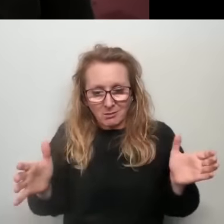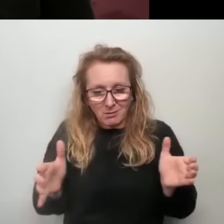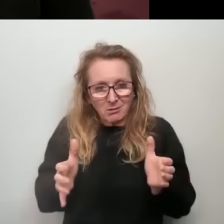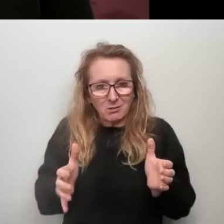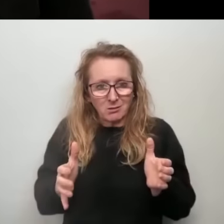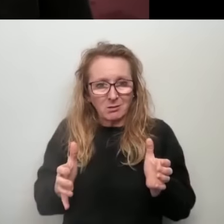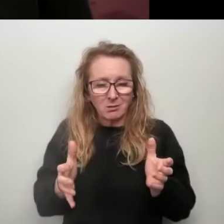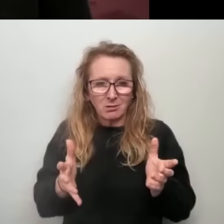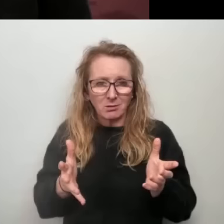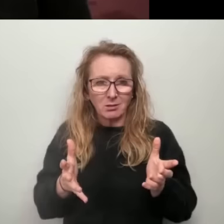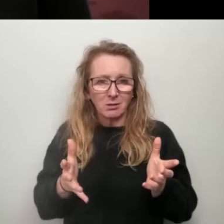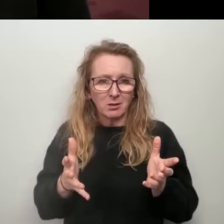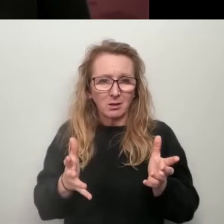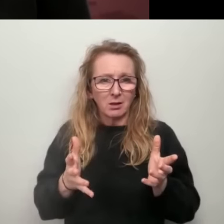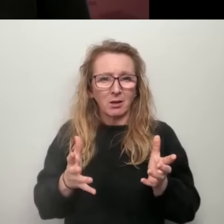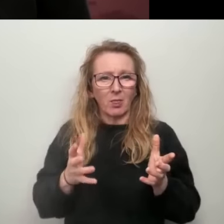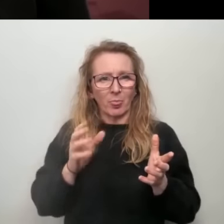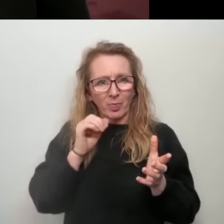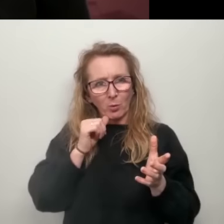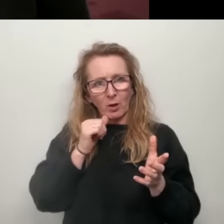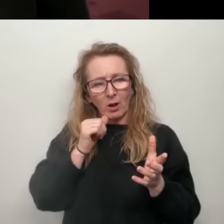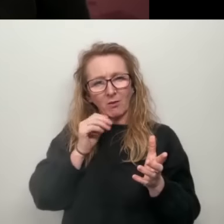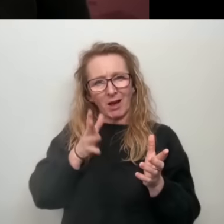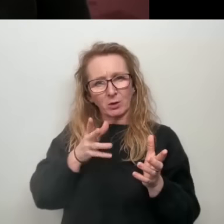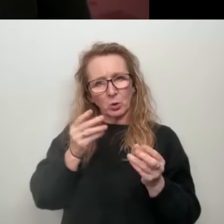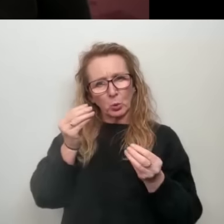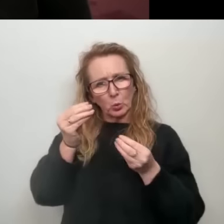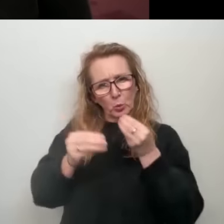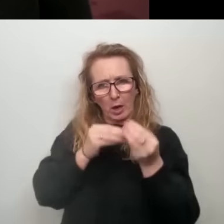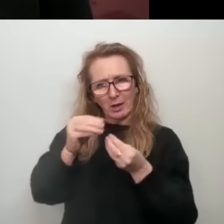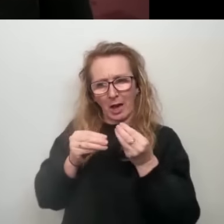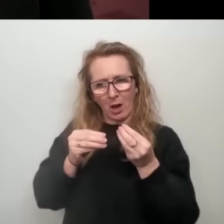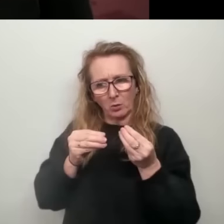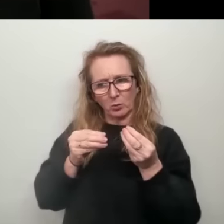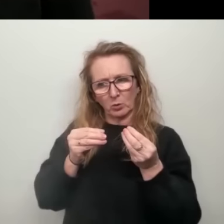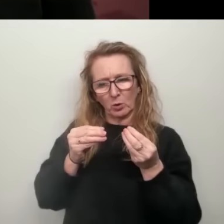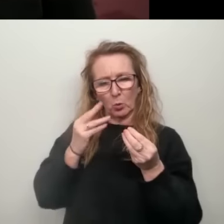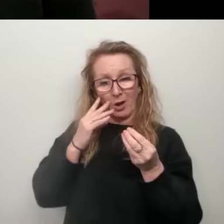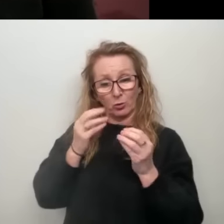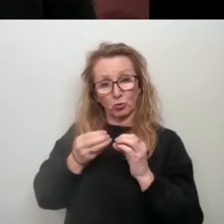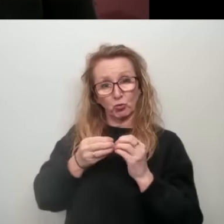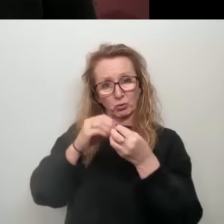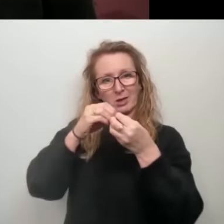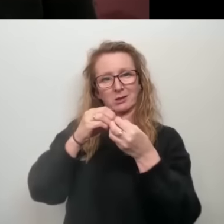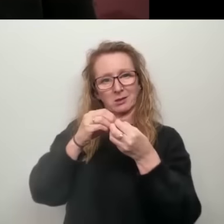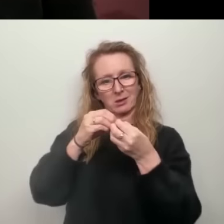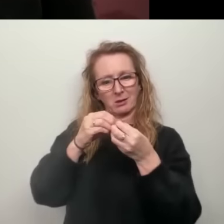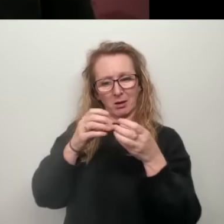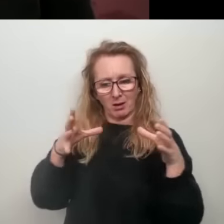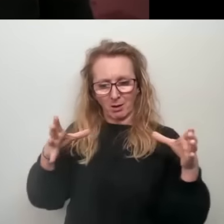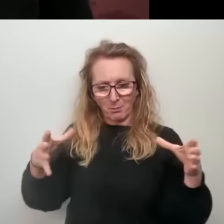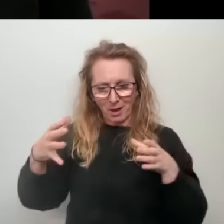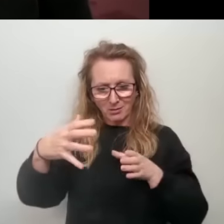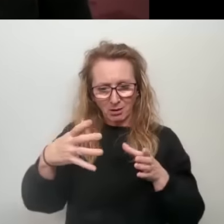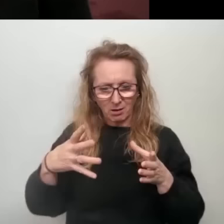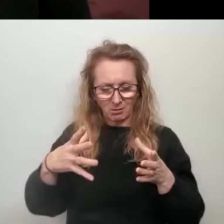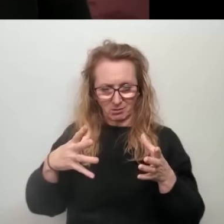So that they would've had to compensate for that when they were creating the patterns and when they were actually casting those parts.